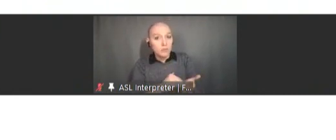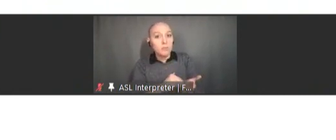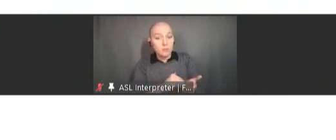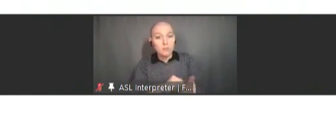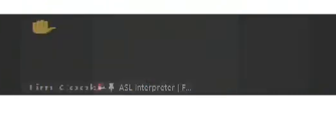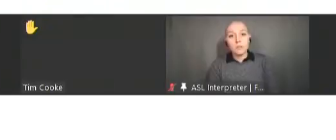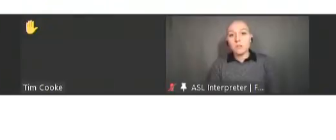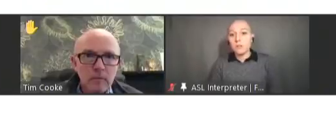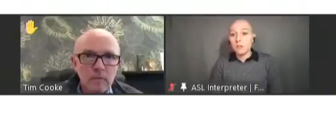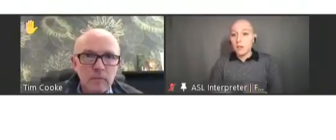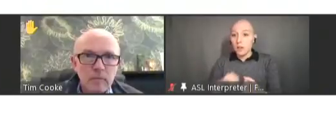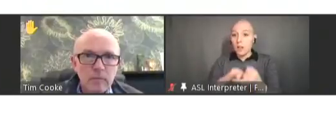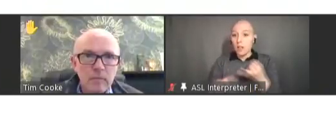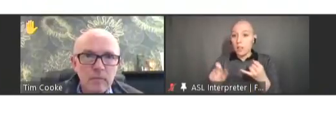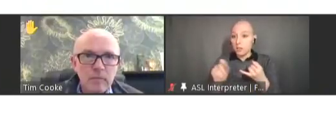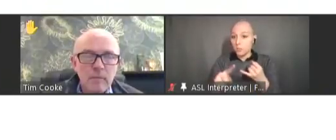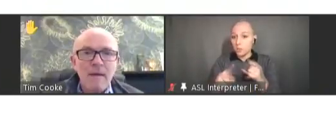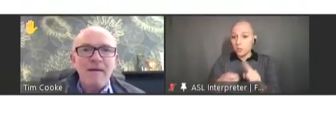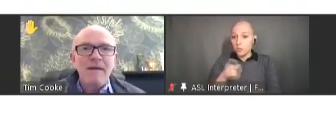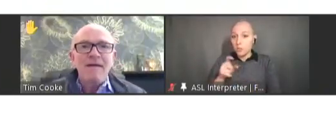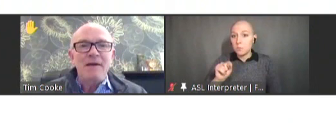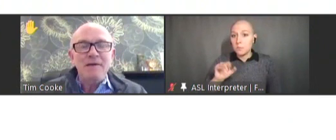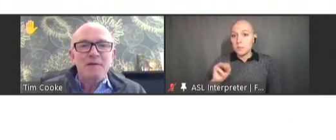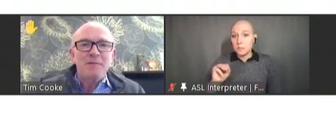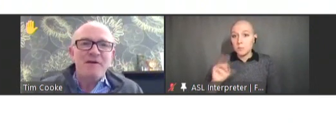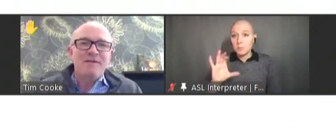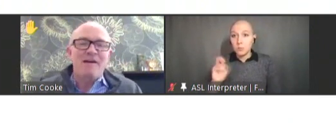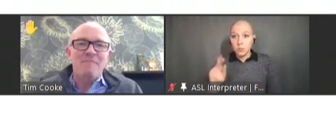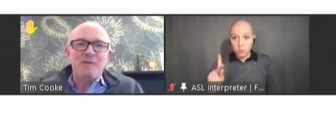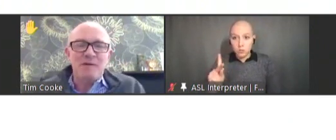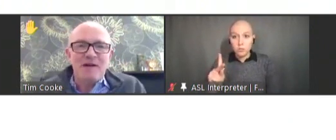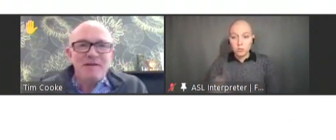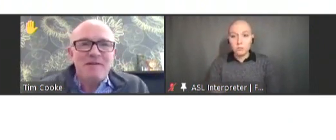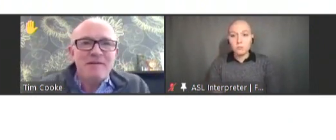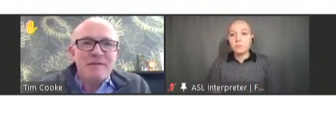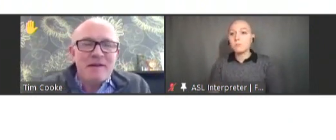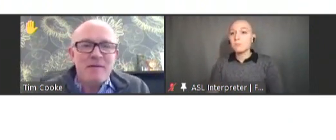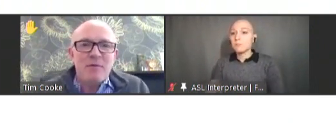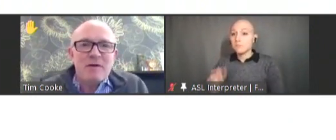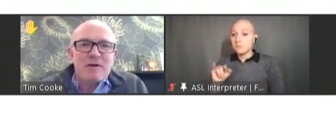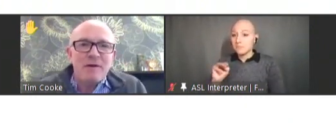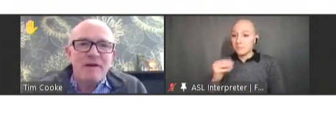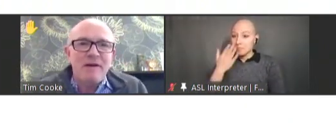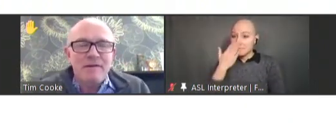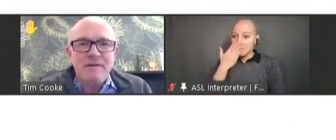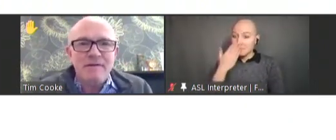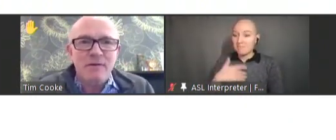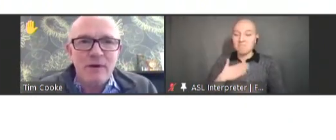Tim Cooke: Thanks so much. I'm so glad to see this kind of work going on. It's great.